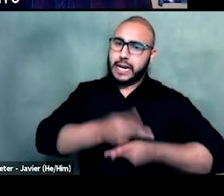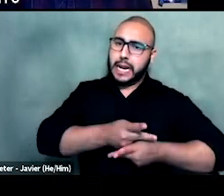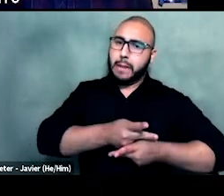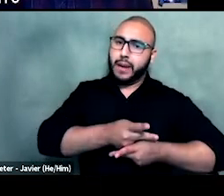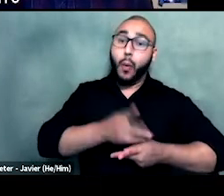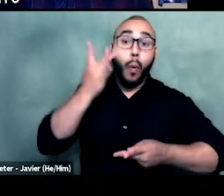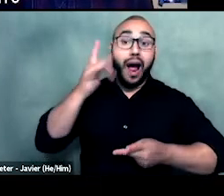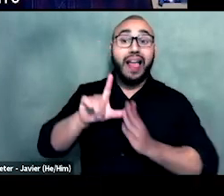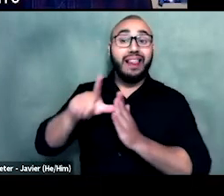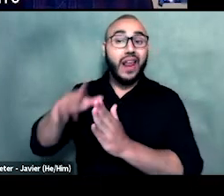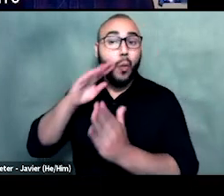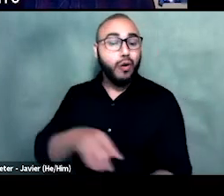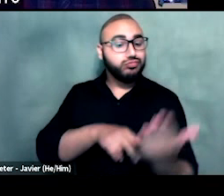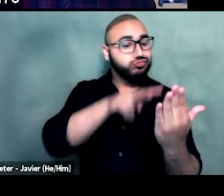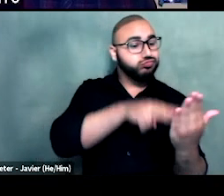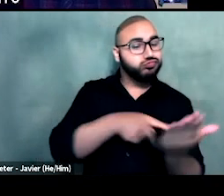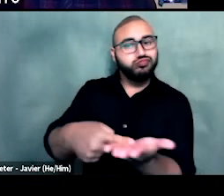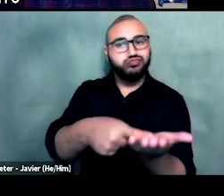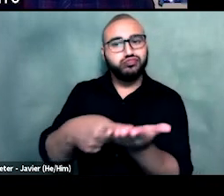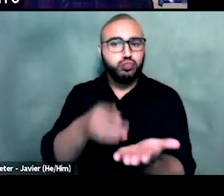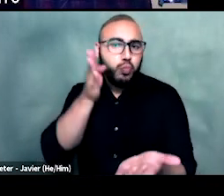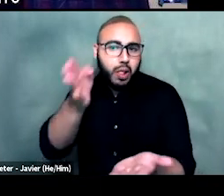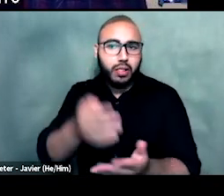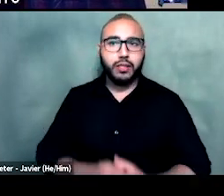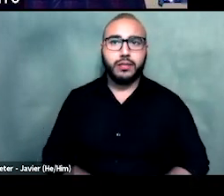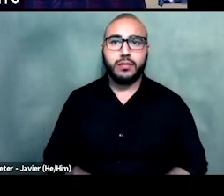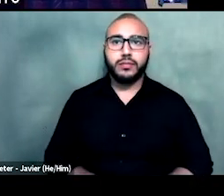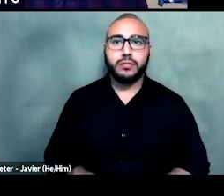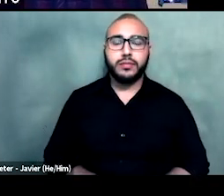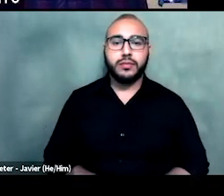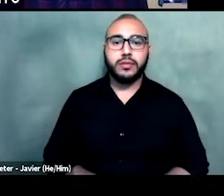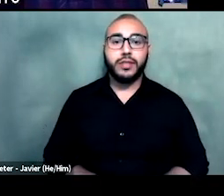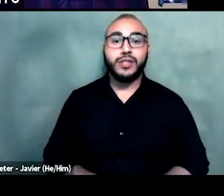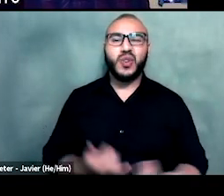look at this here towards the end of the discussion. All right, so I'm going to start off with some pictures.